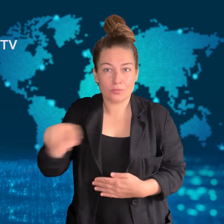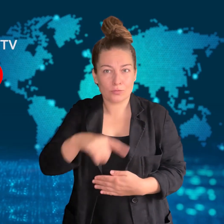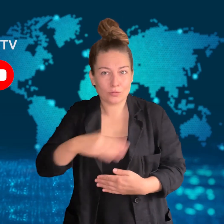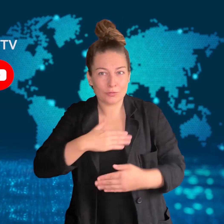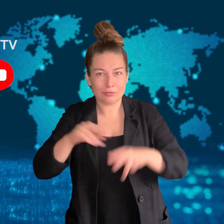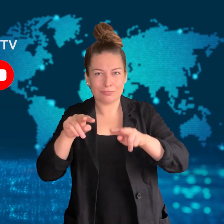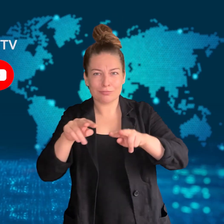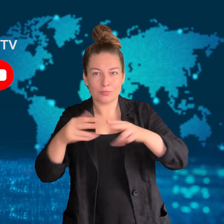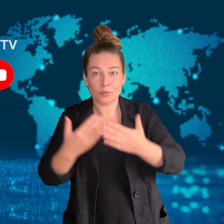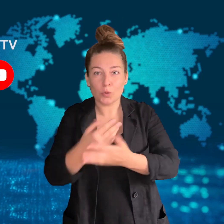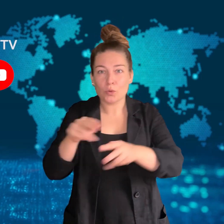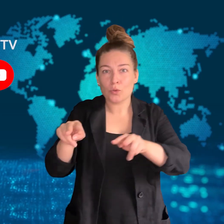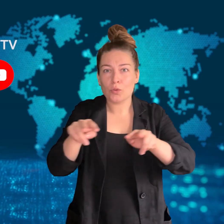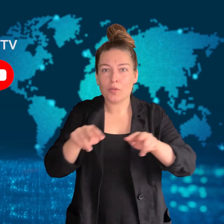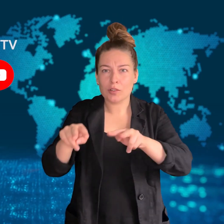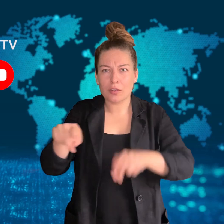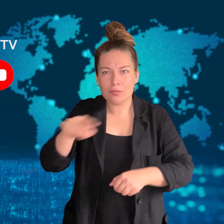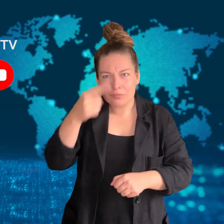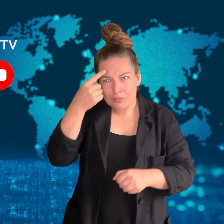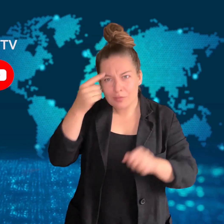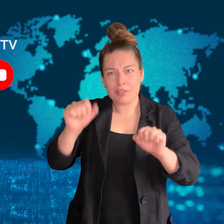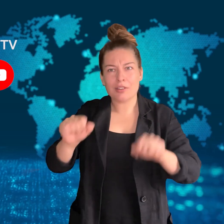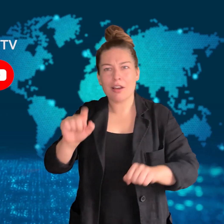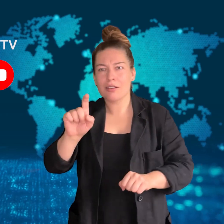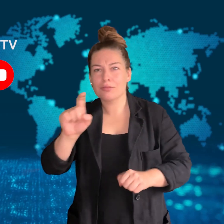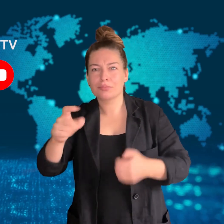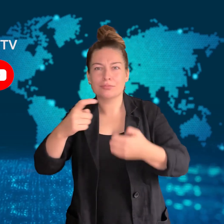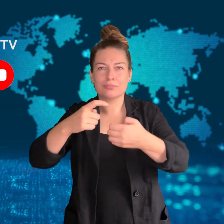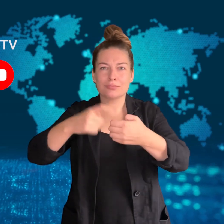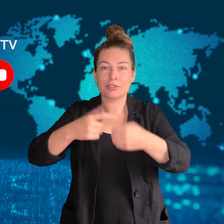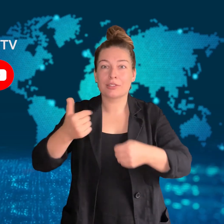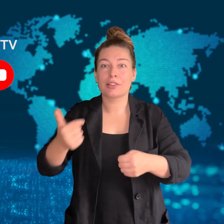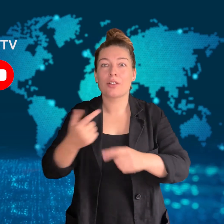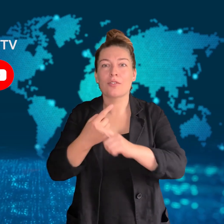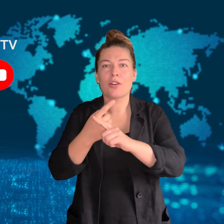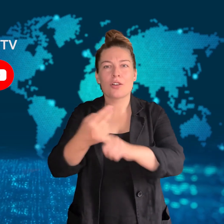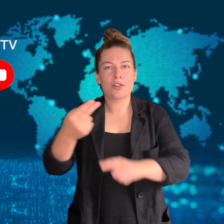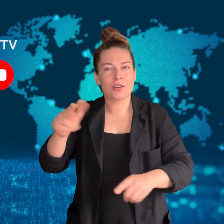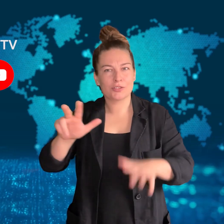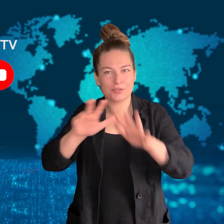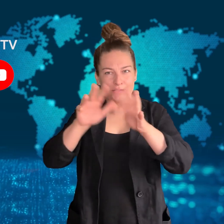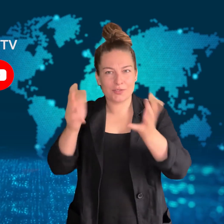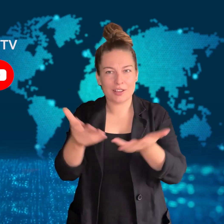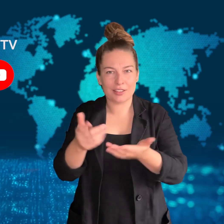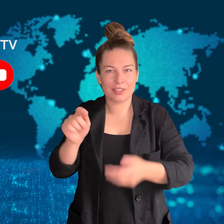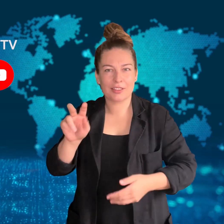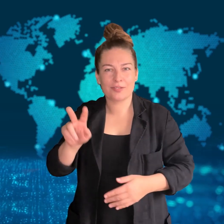Don't forget to subscribe, like, and follow H3 World TV to get new video updates!